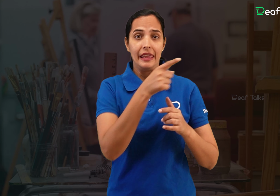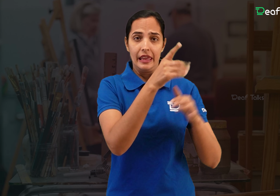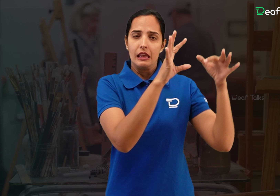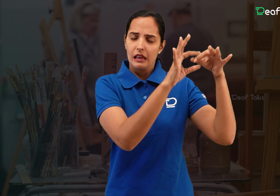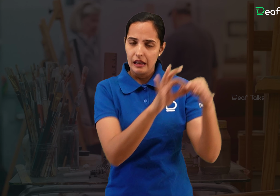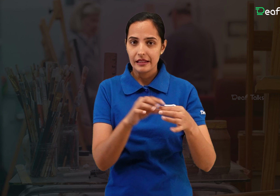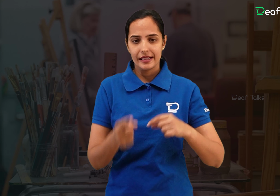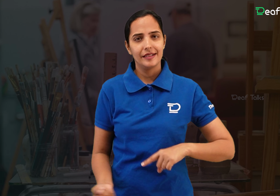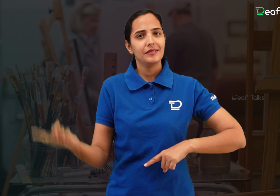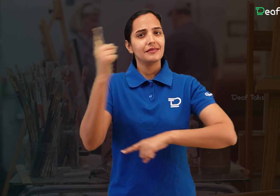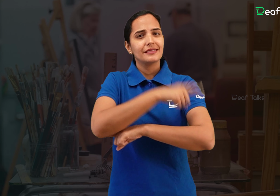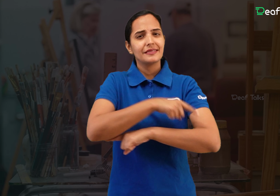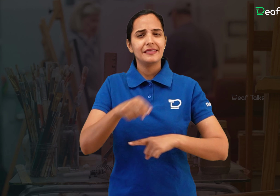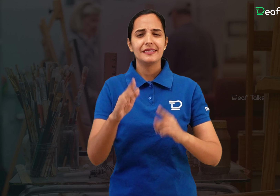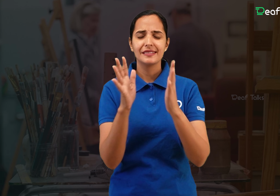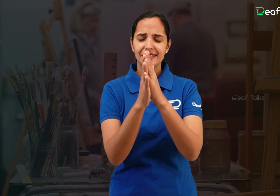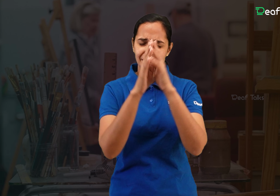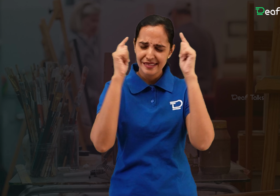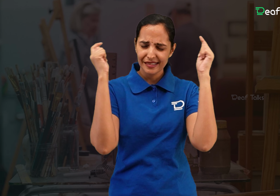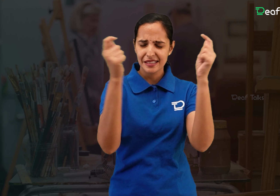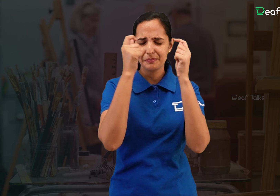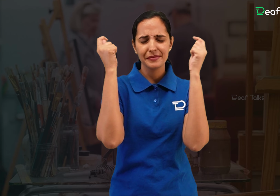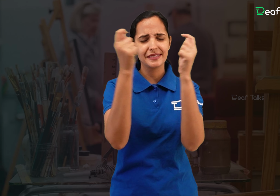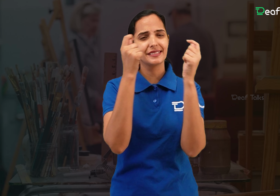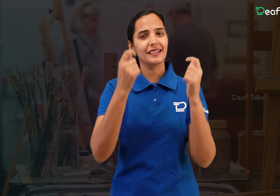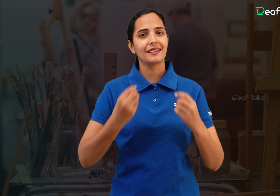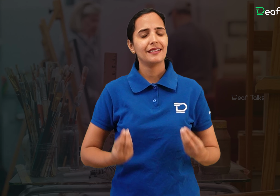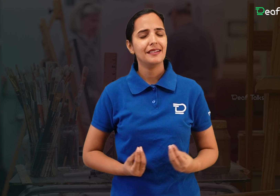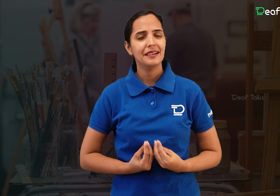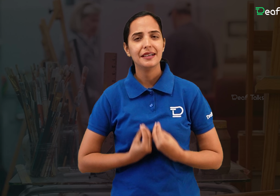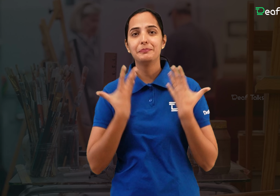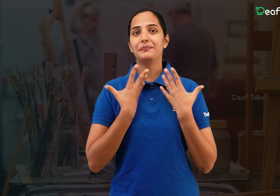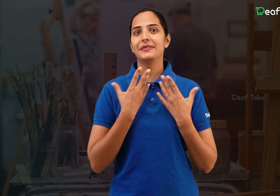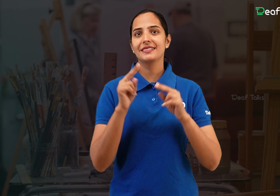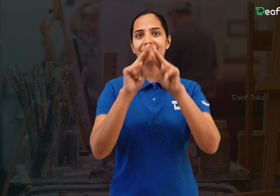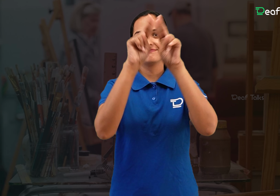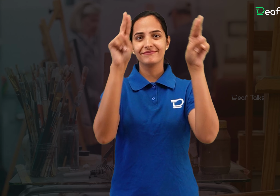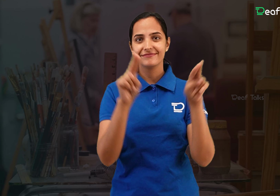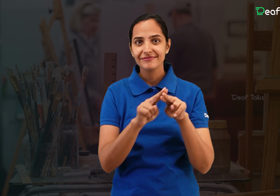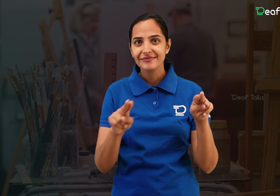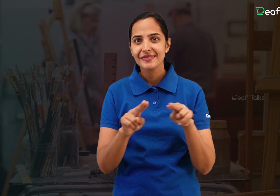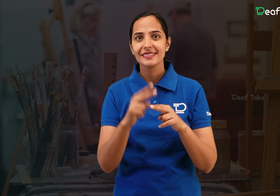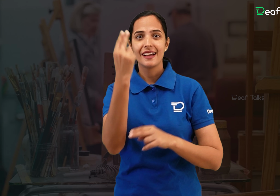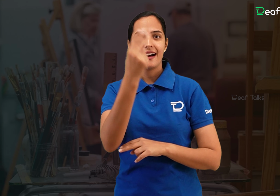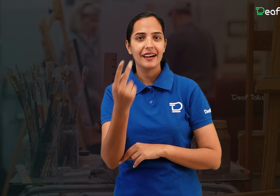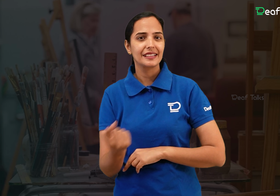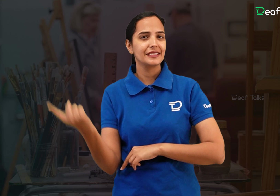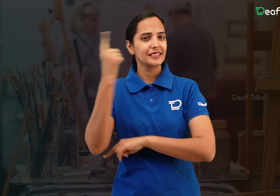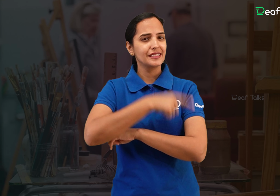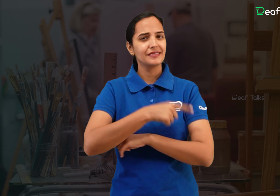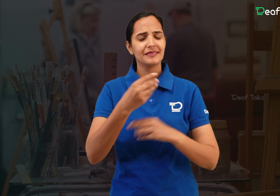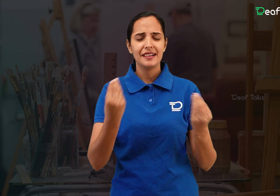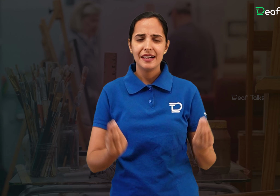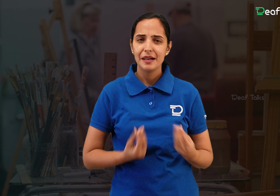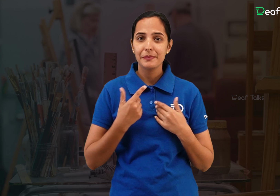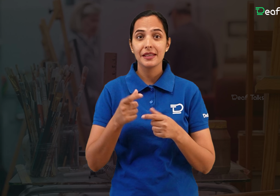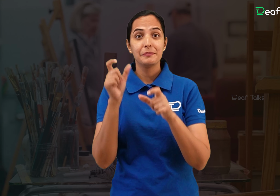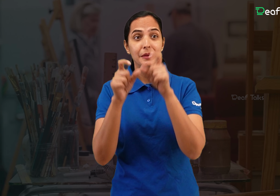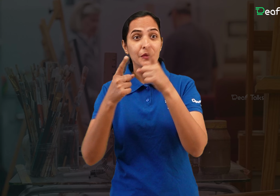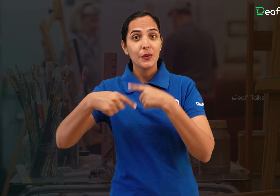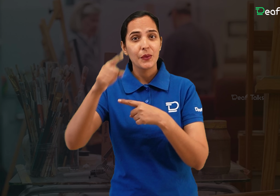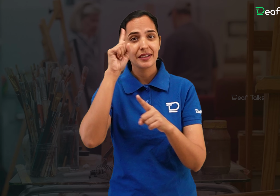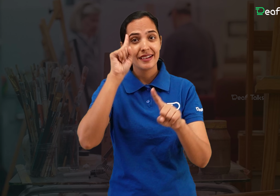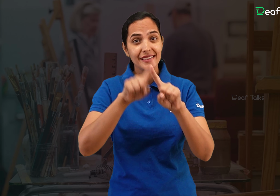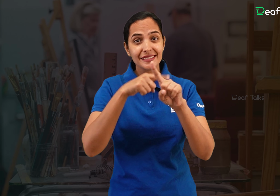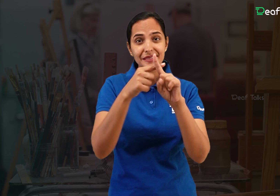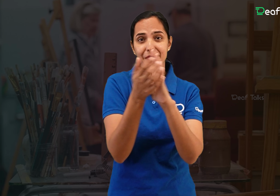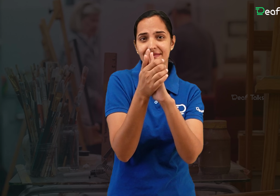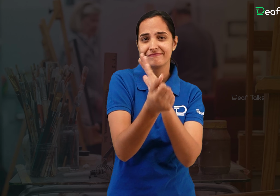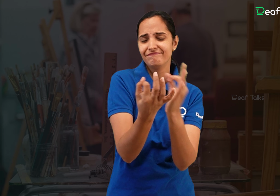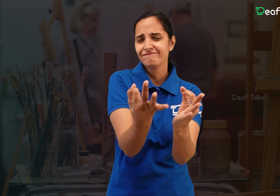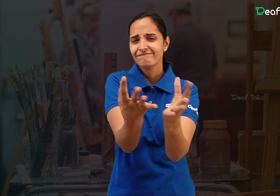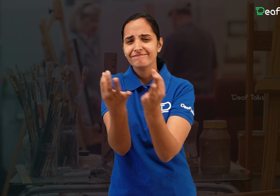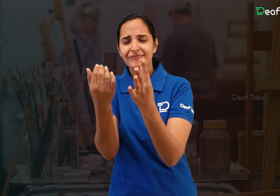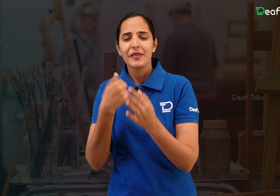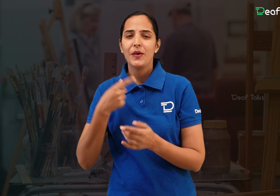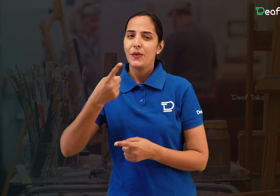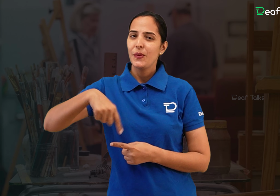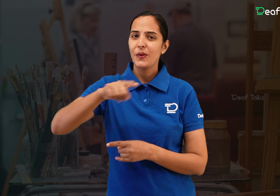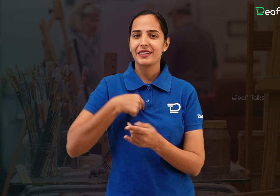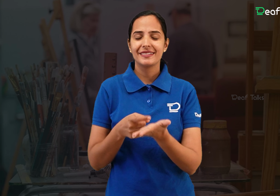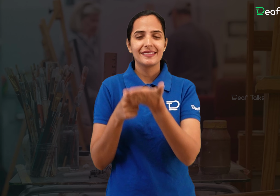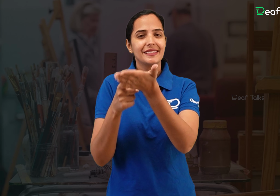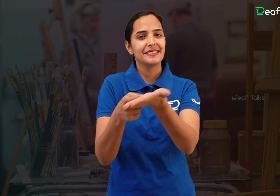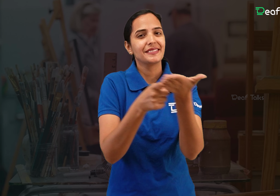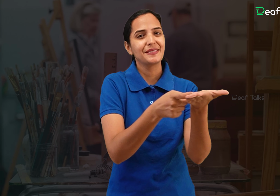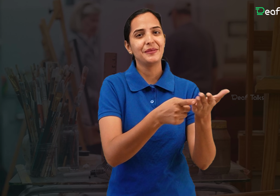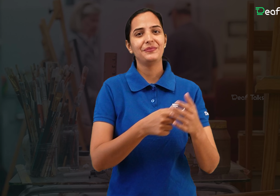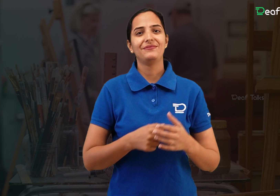This day was started to recognise all the world artists.